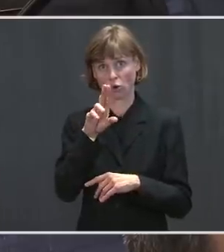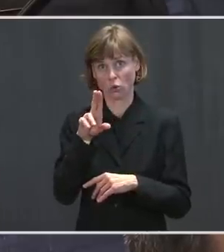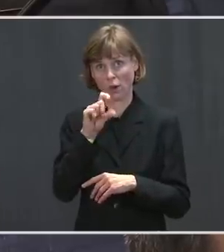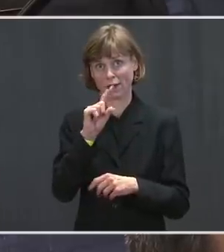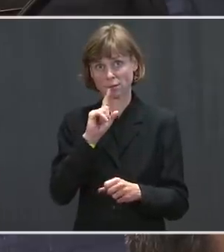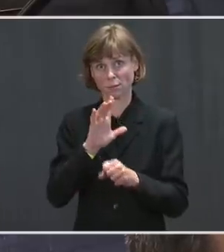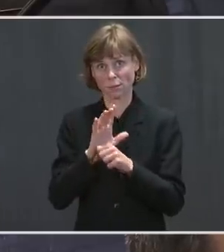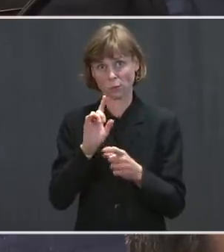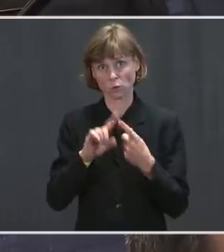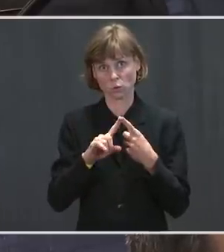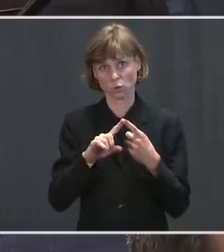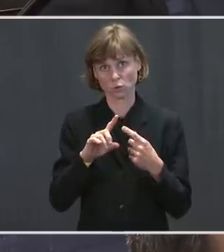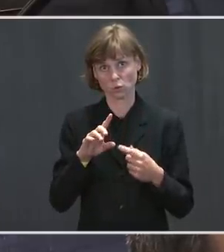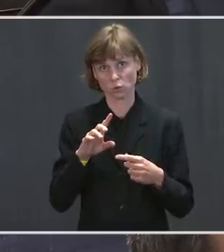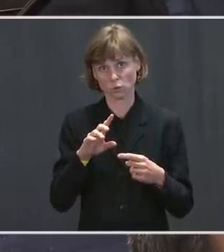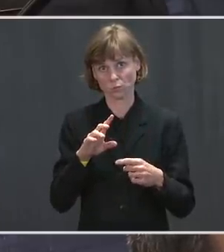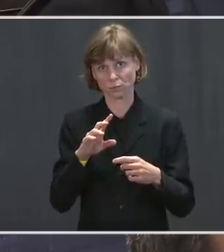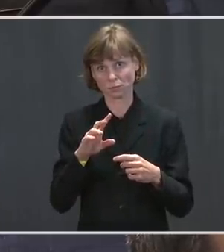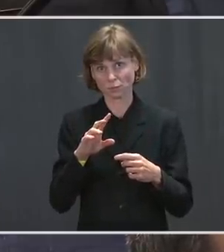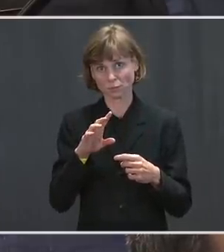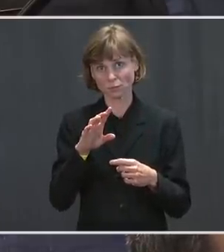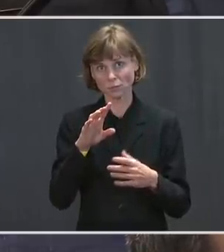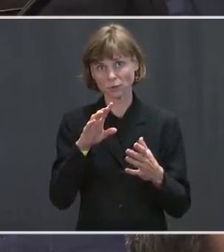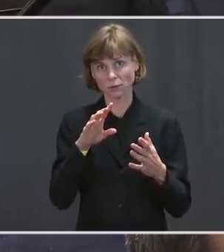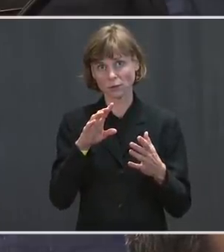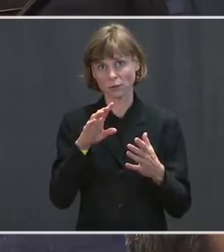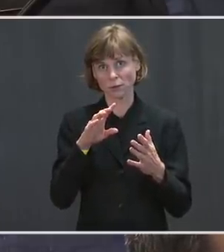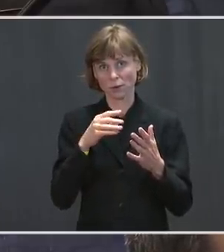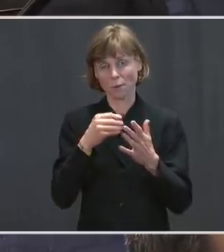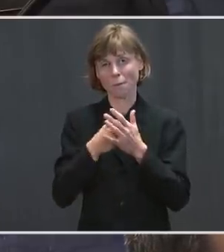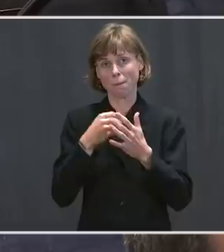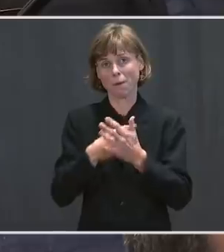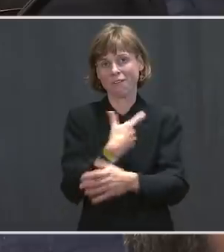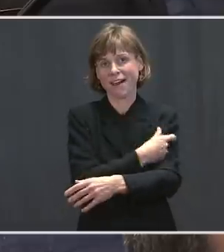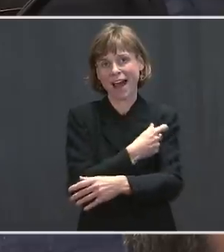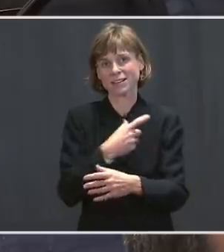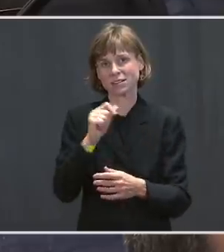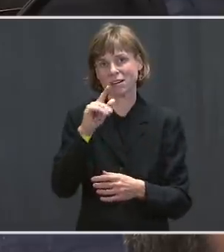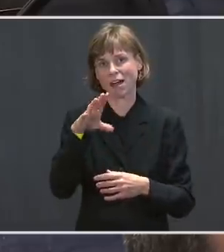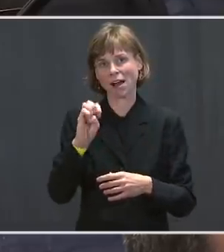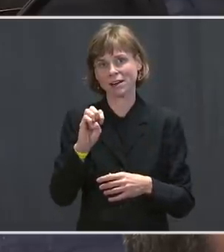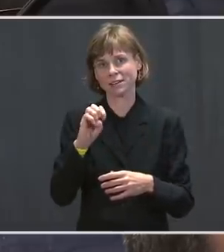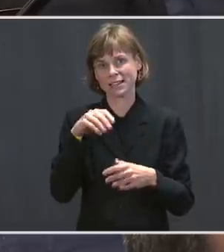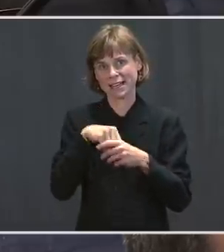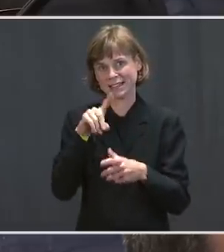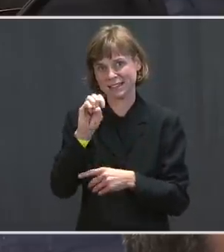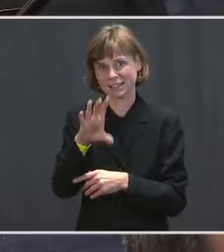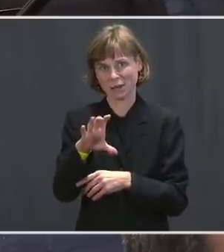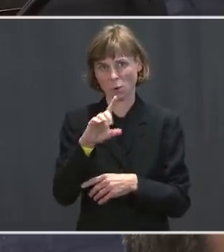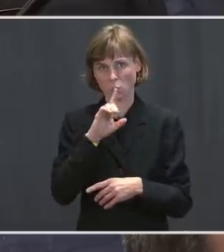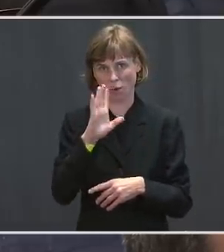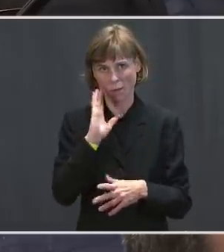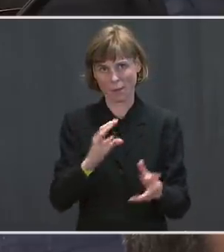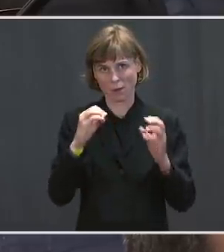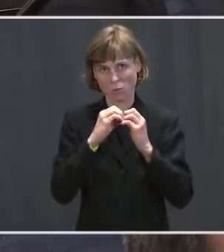that have been approved by Congress for Gavi, the Vaccine Alliance in December, I believe? Will there be additional funding for Kovacs?